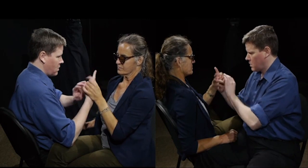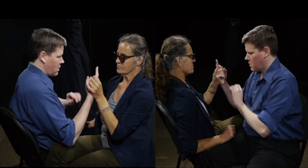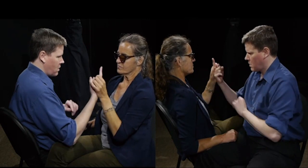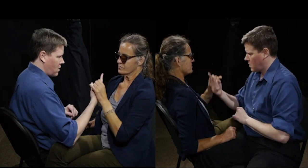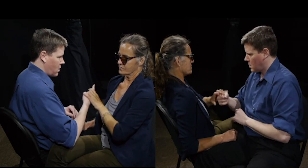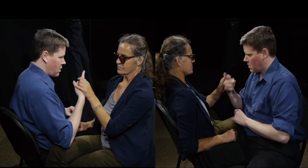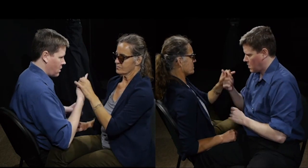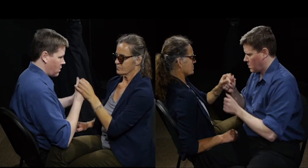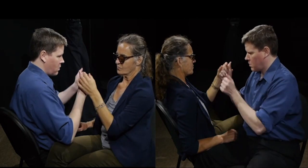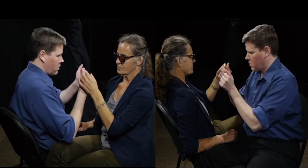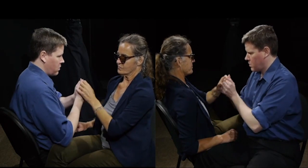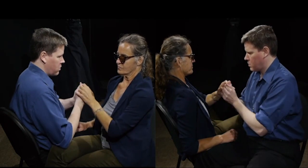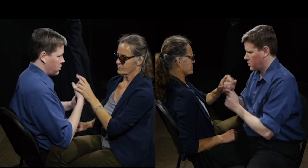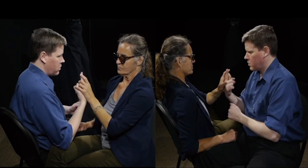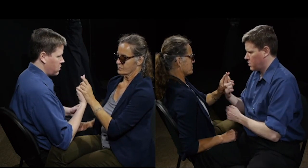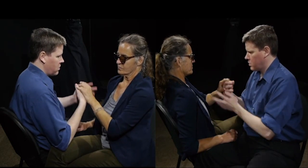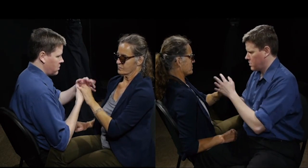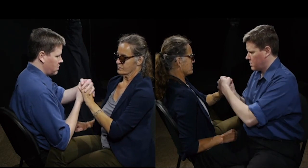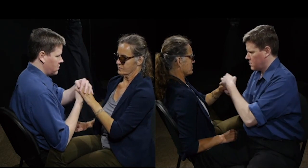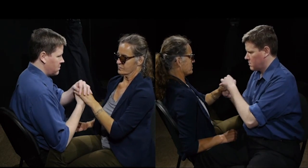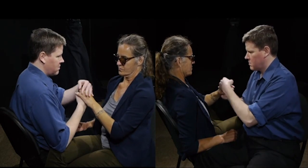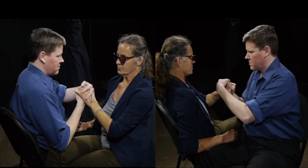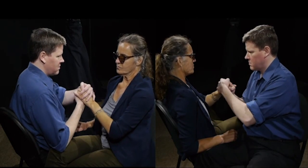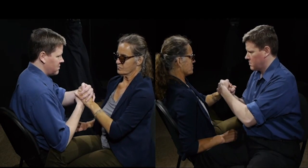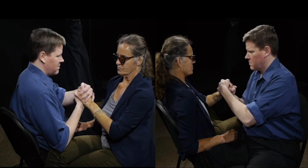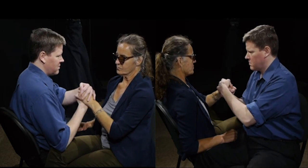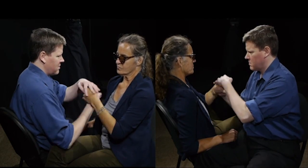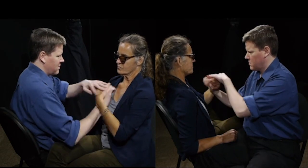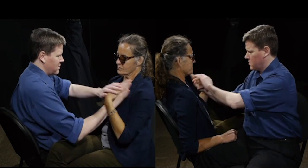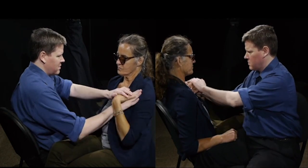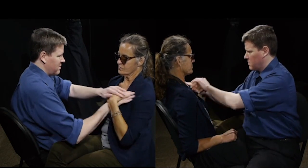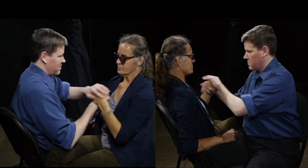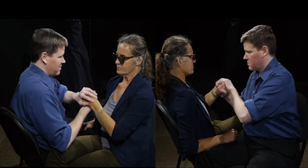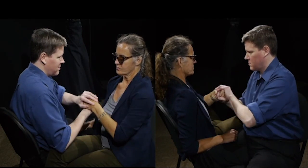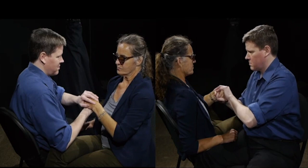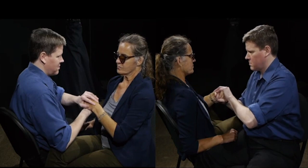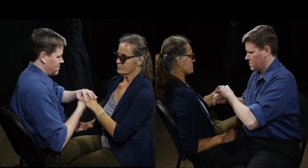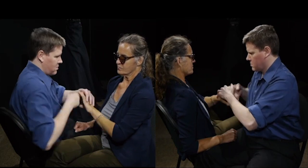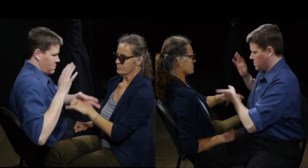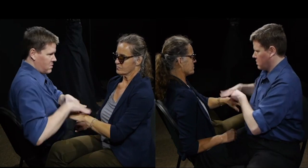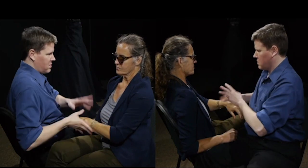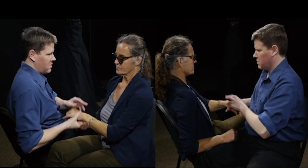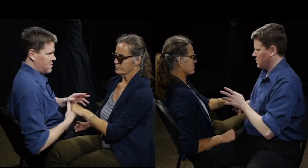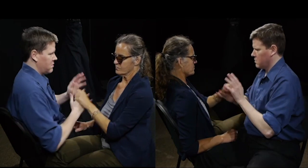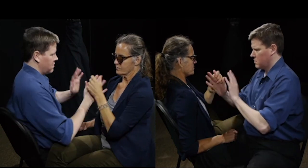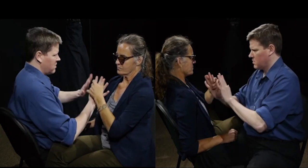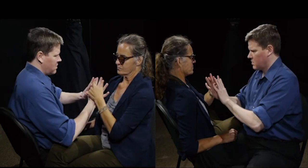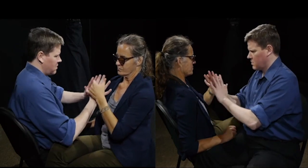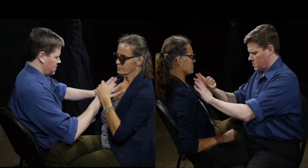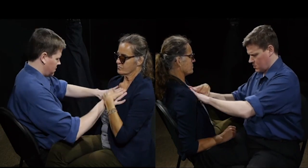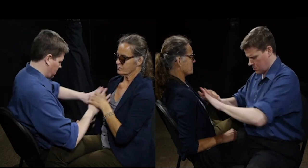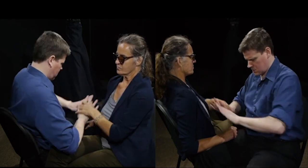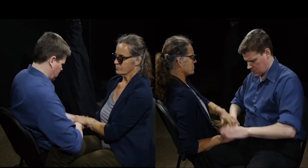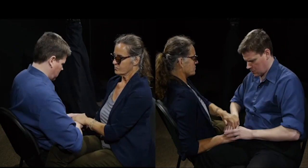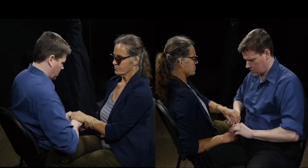instead of receiving information with it. This is a major violation of Protactile rules. Your non-dominant hand and my dominant hand